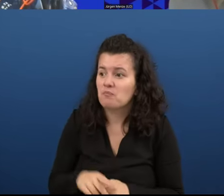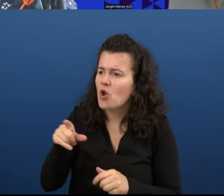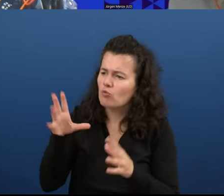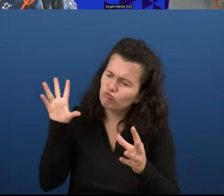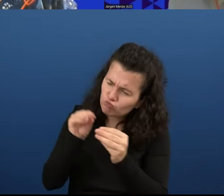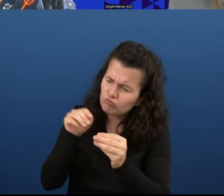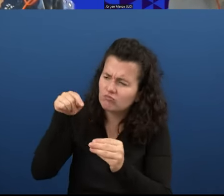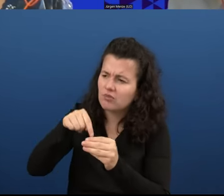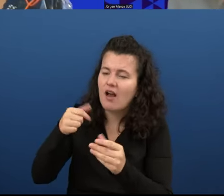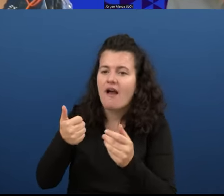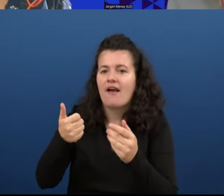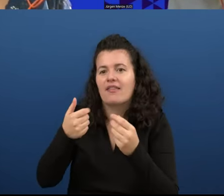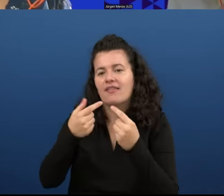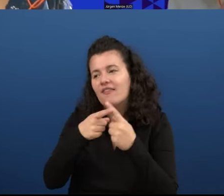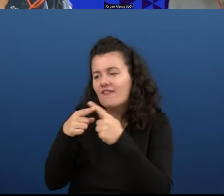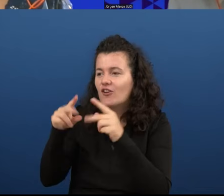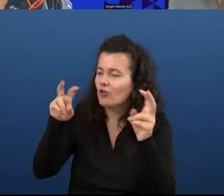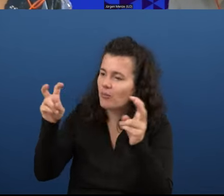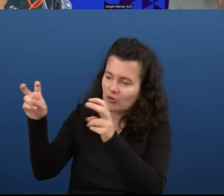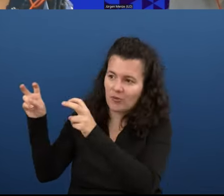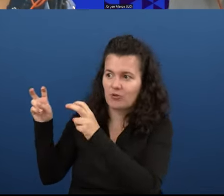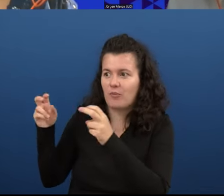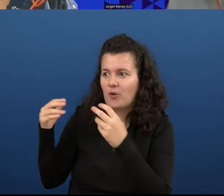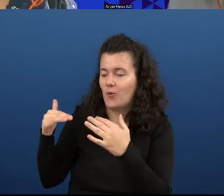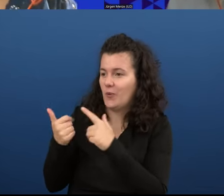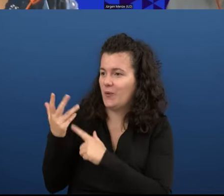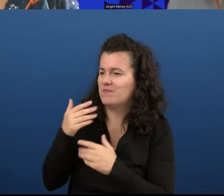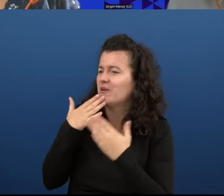11:27:44 by the speaker thanks so much for team. Always a pleasure to have you with us